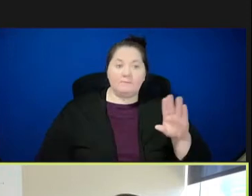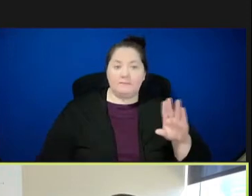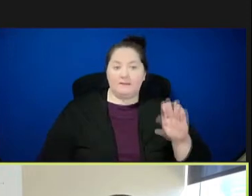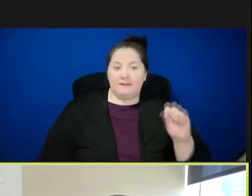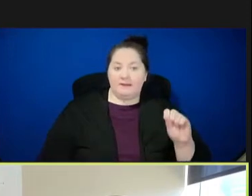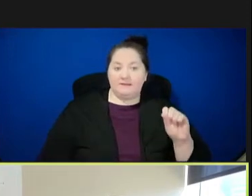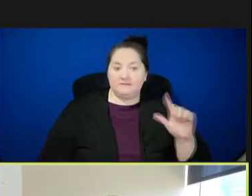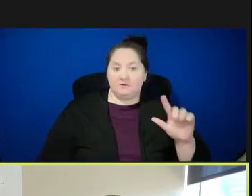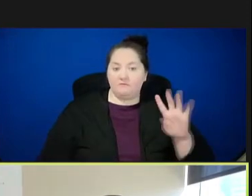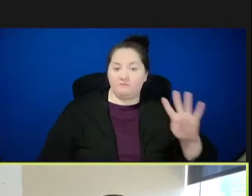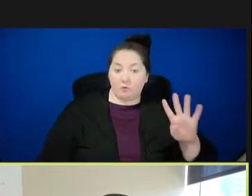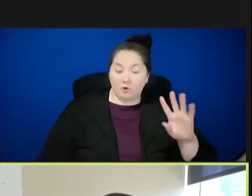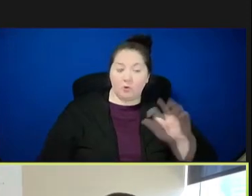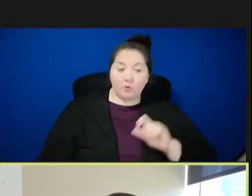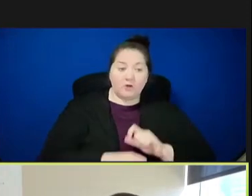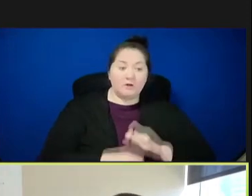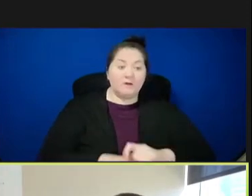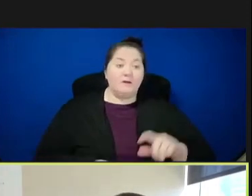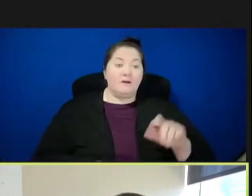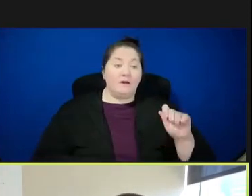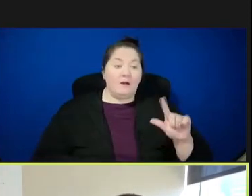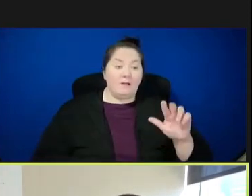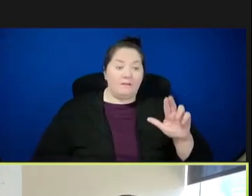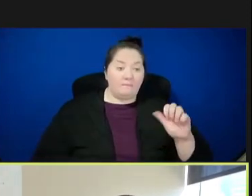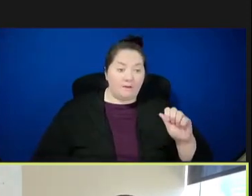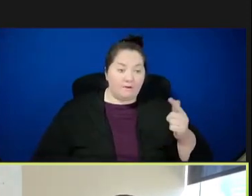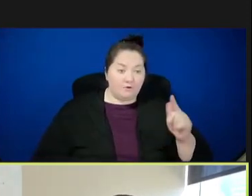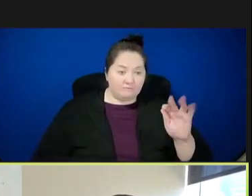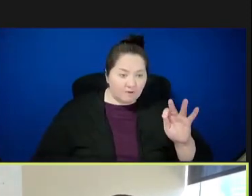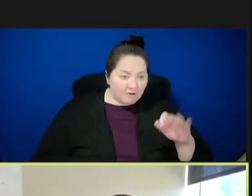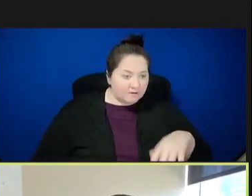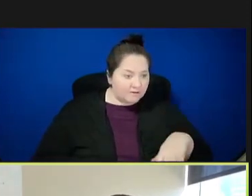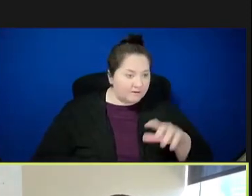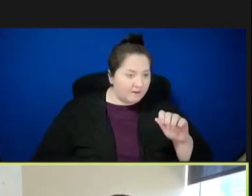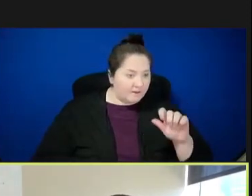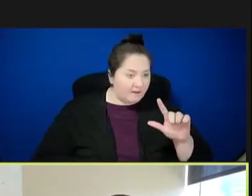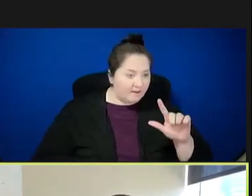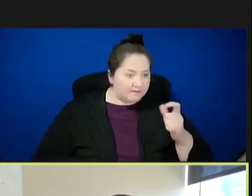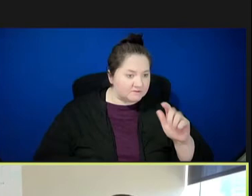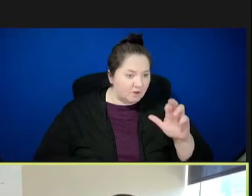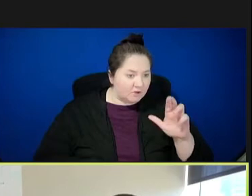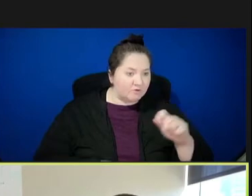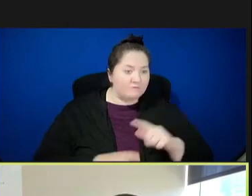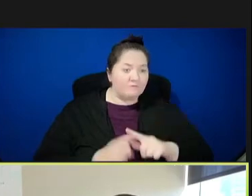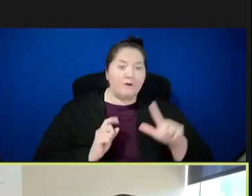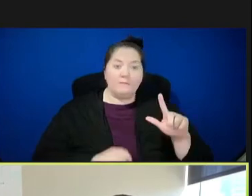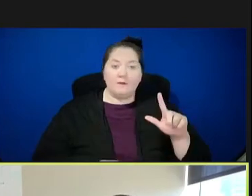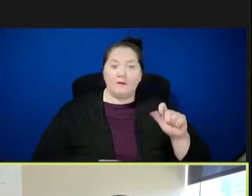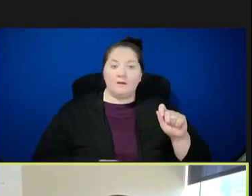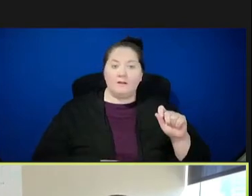immunologist Alessandro Setti and Albert Buffoni from La Jolla Institute of Immunology helps out